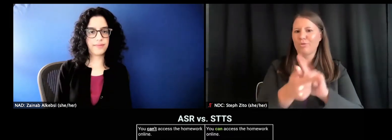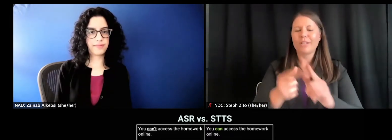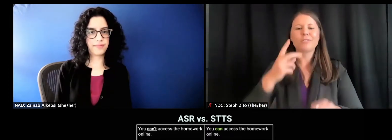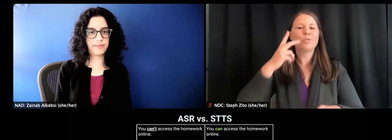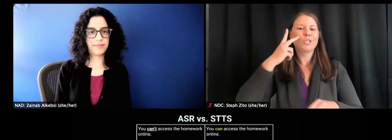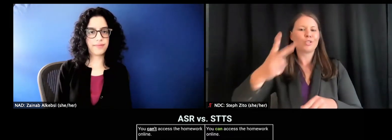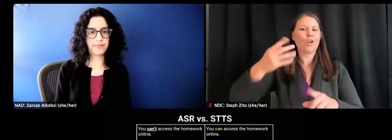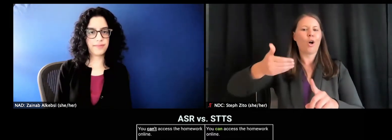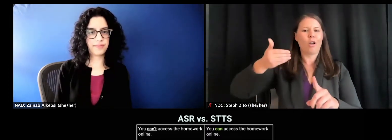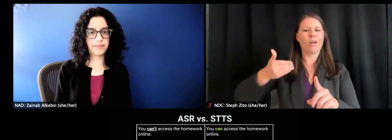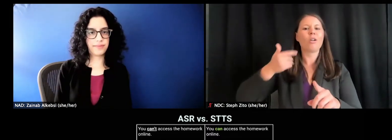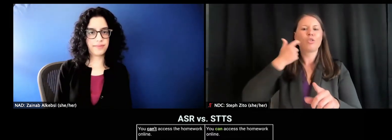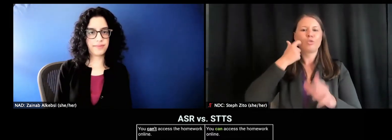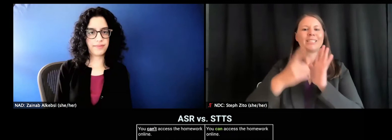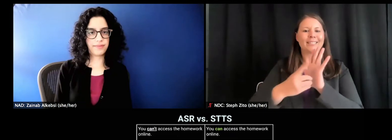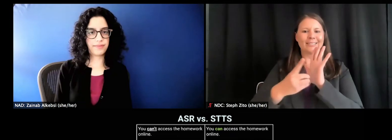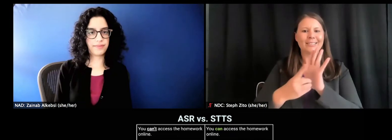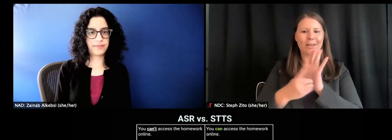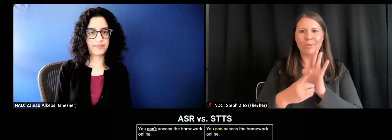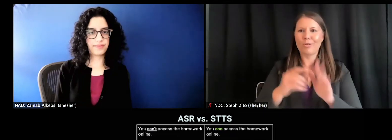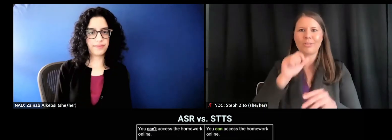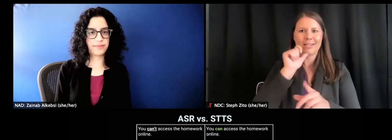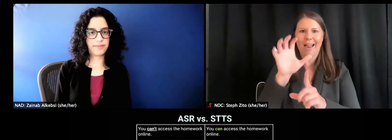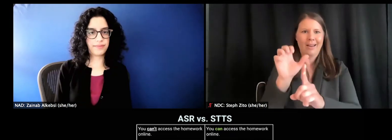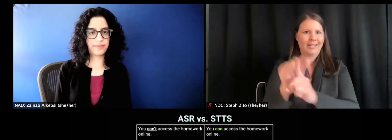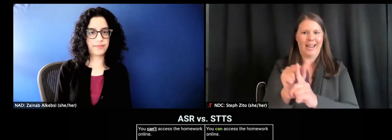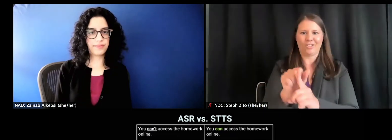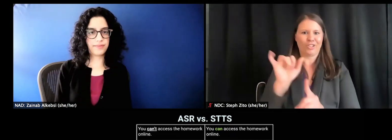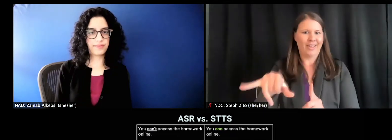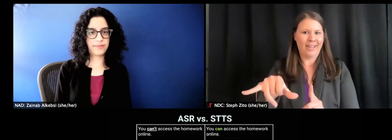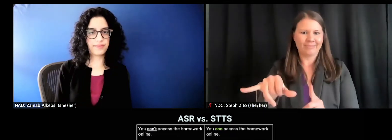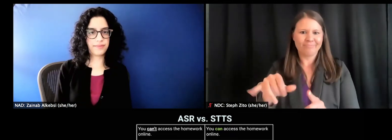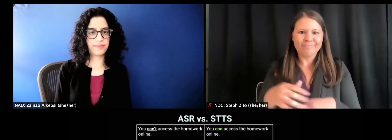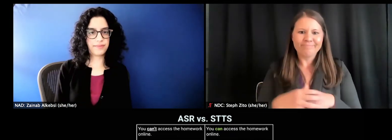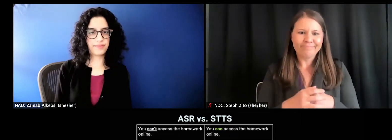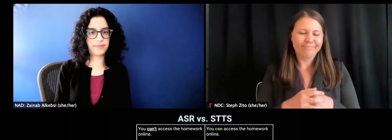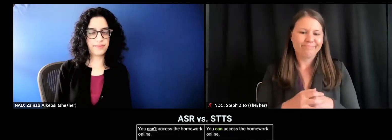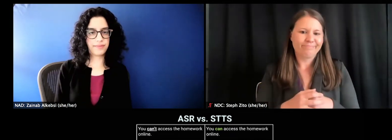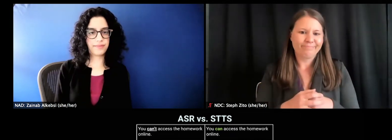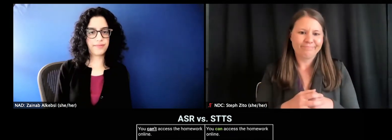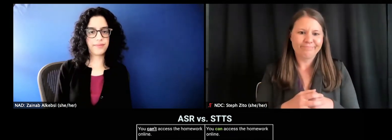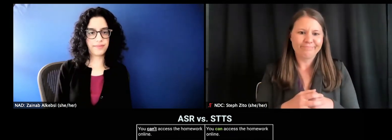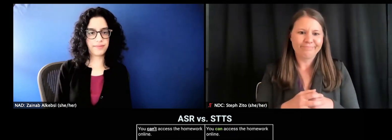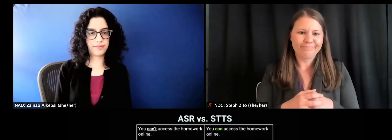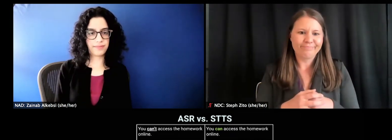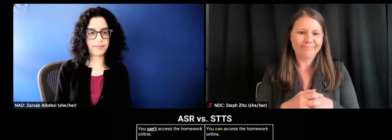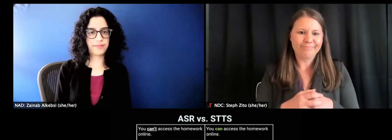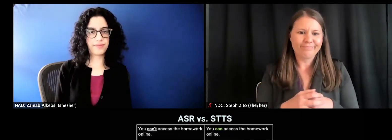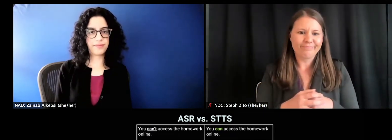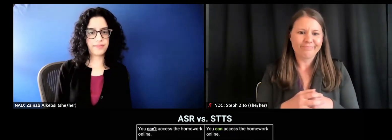Also, technical jargon, an example that we see often that is not caught or translated with ASR services.